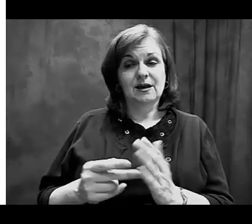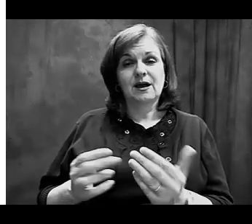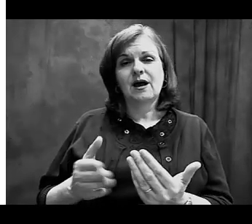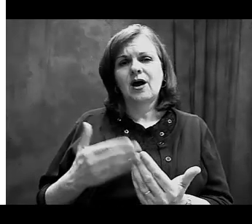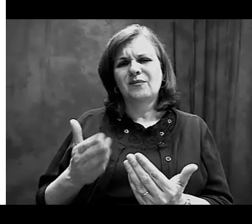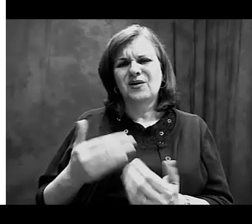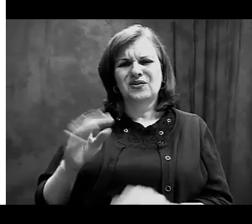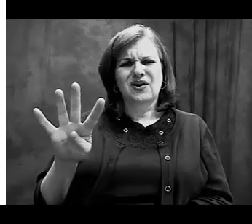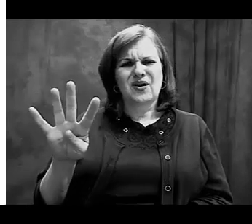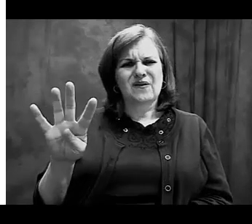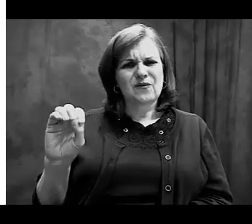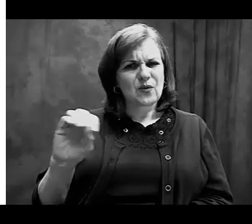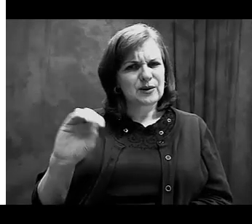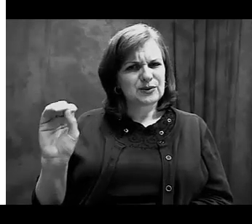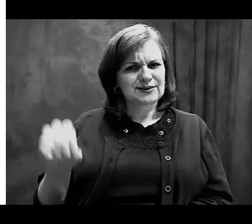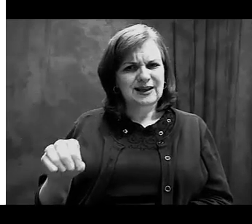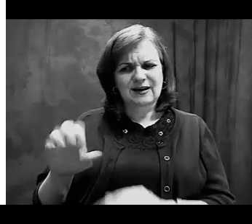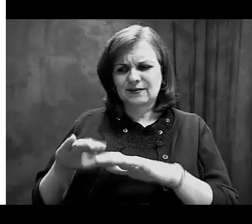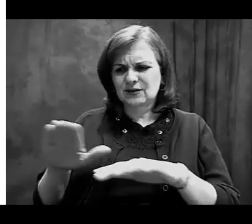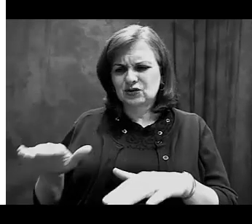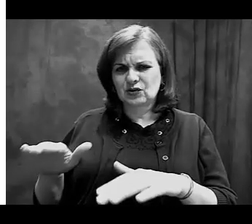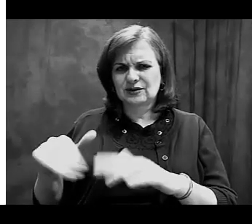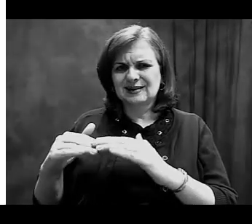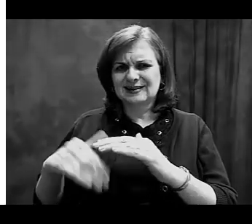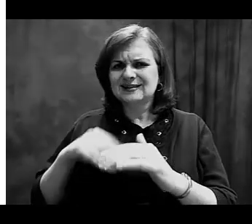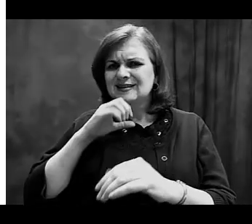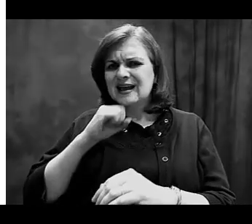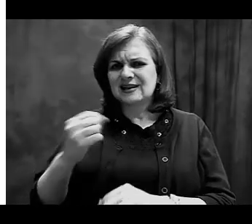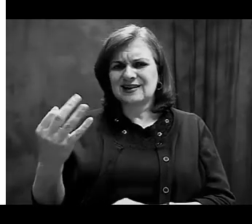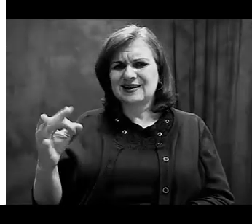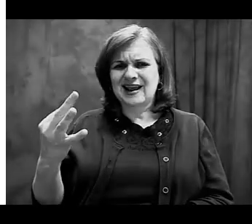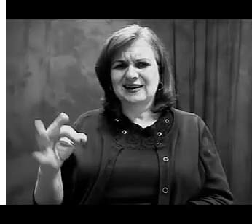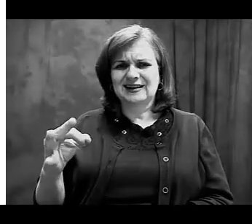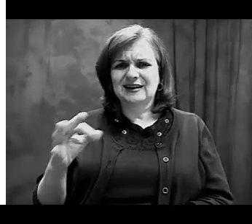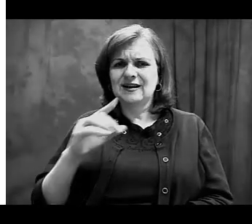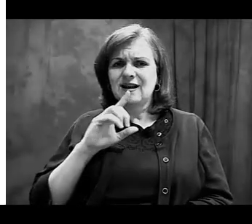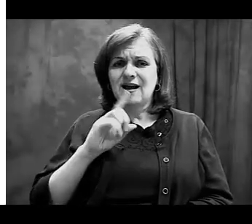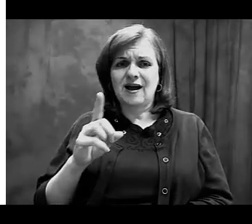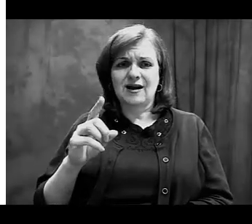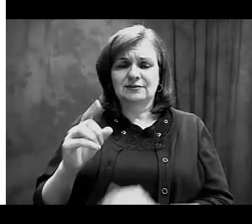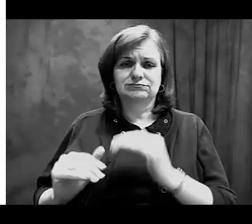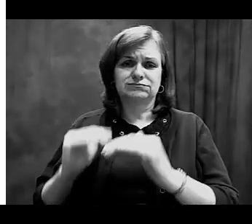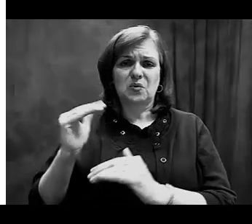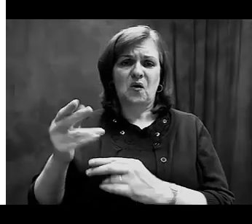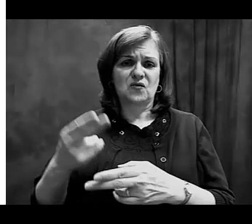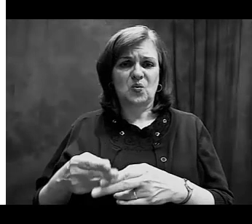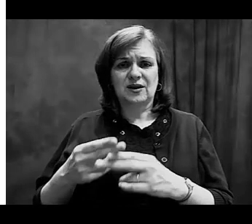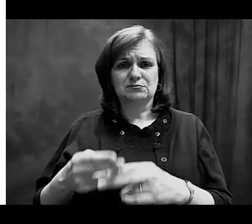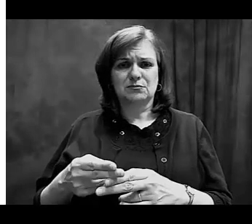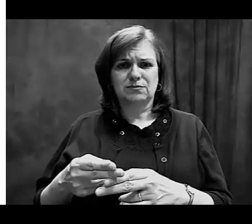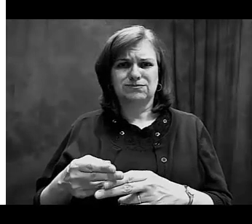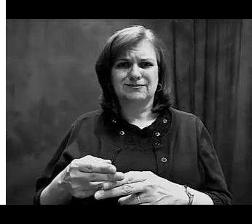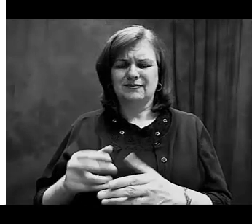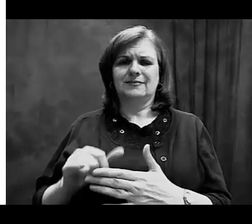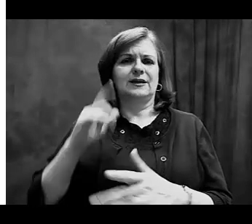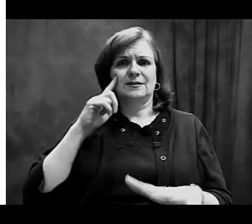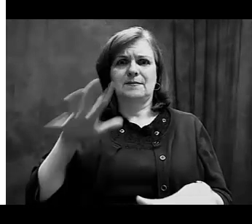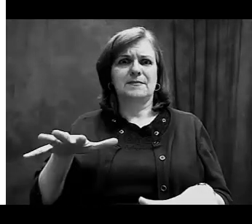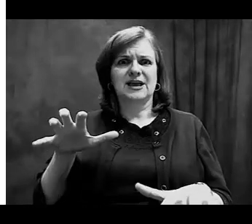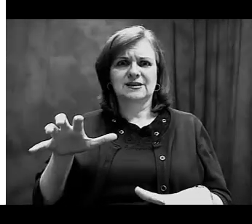that means that nearly 40% of the children under the age of 19 are overweight!